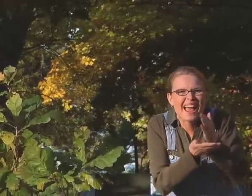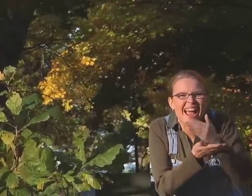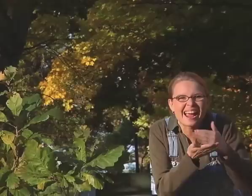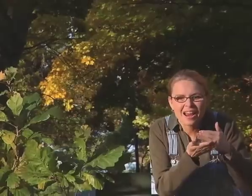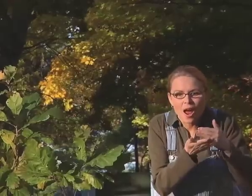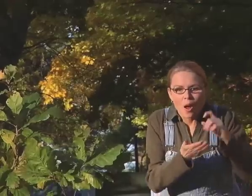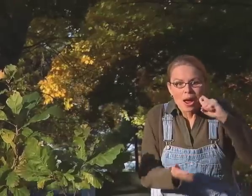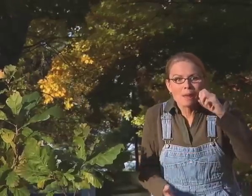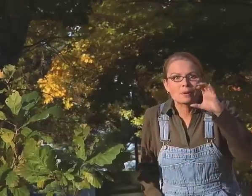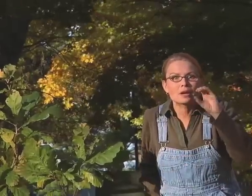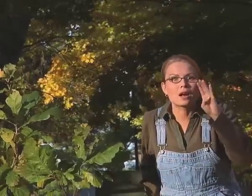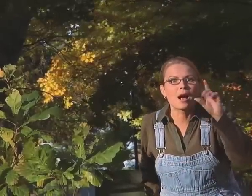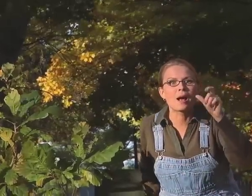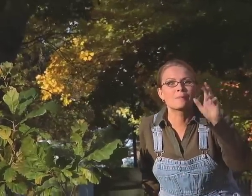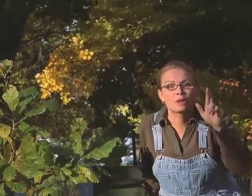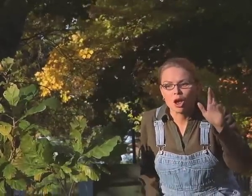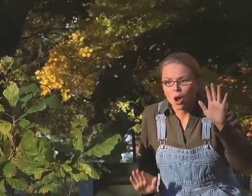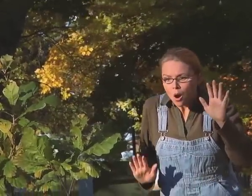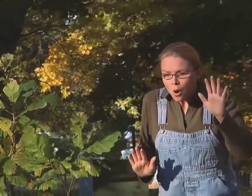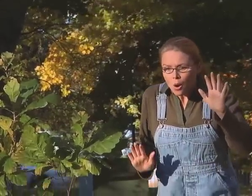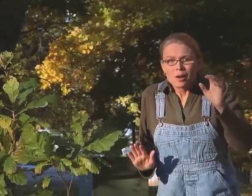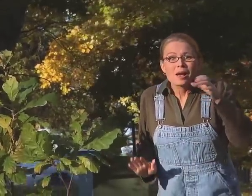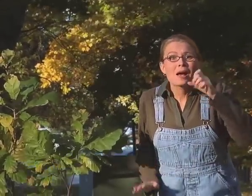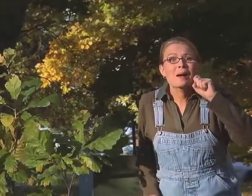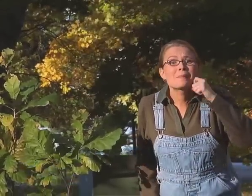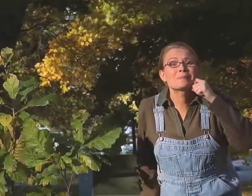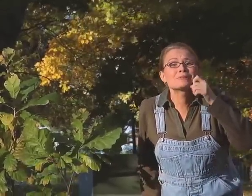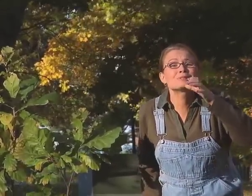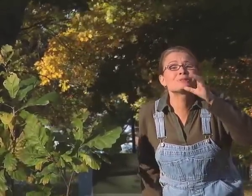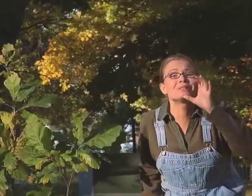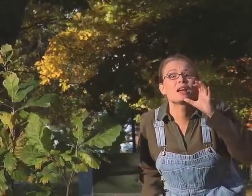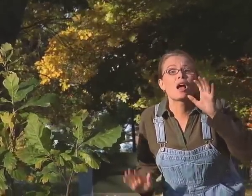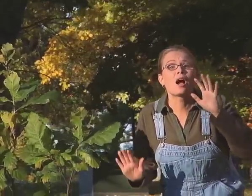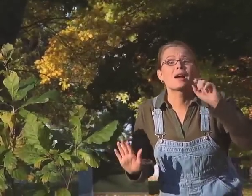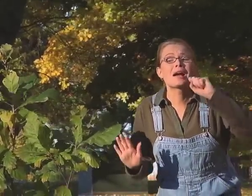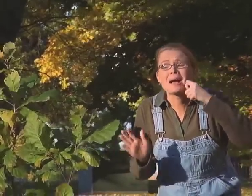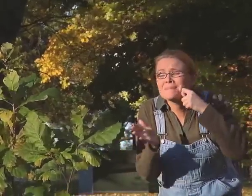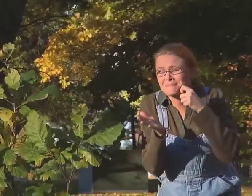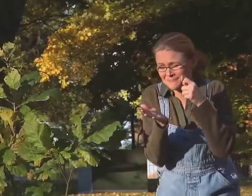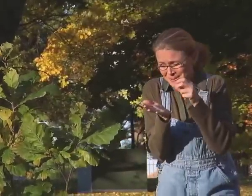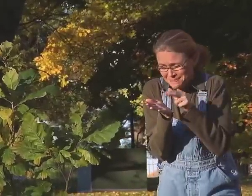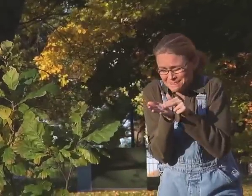APPLE PIE, APPLE COBBLER, APPLE DRINKS, APPLE BUTTER...